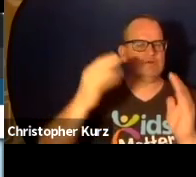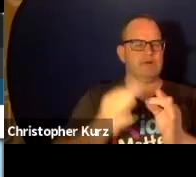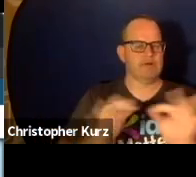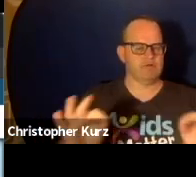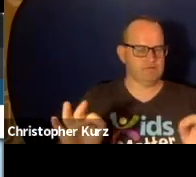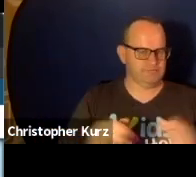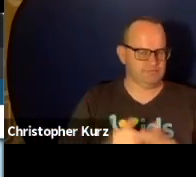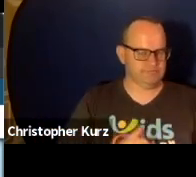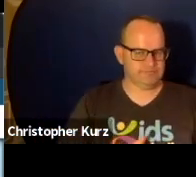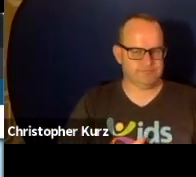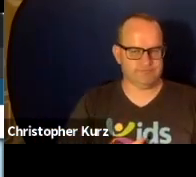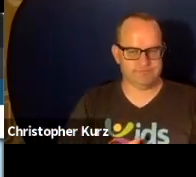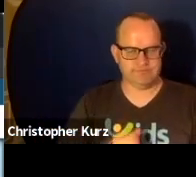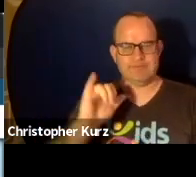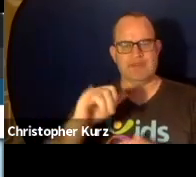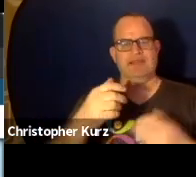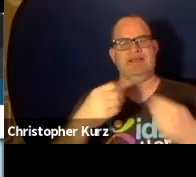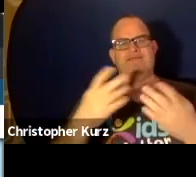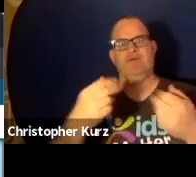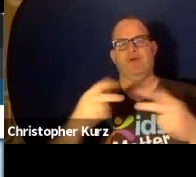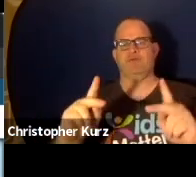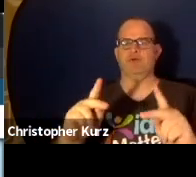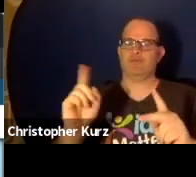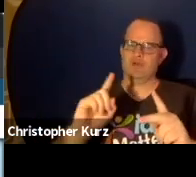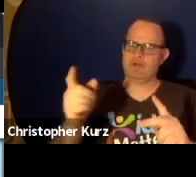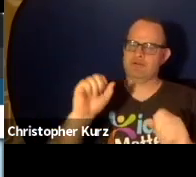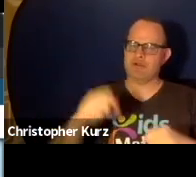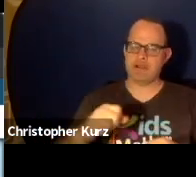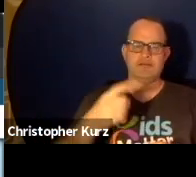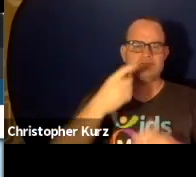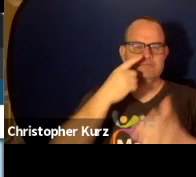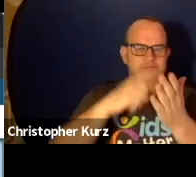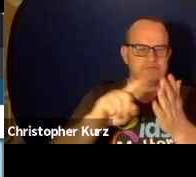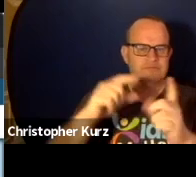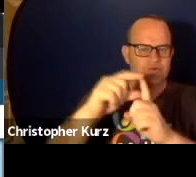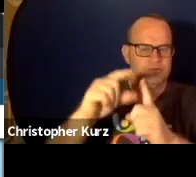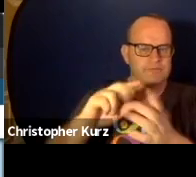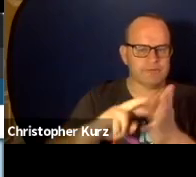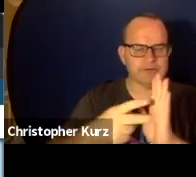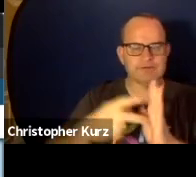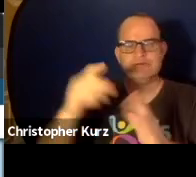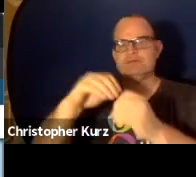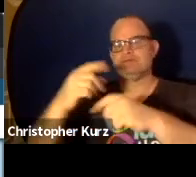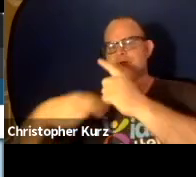We expect learners to reference both languages at different times in